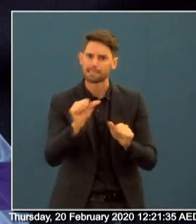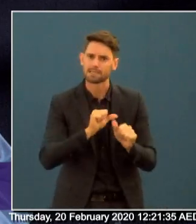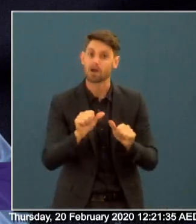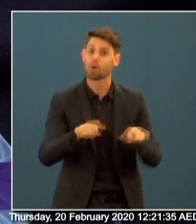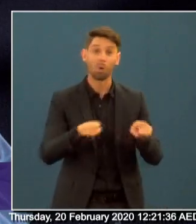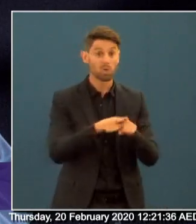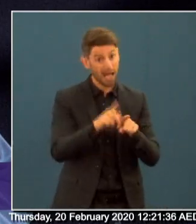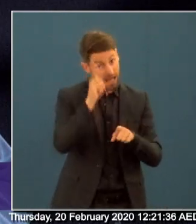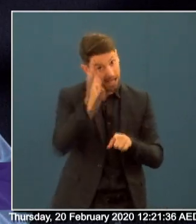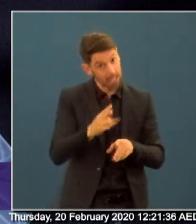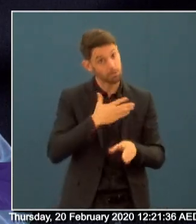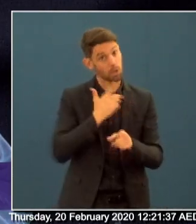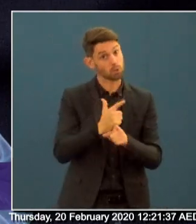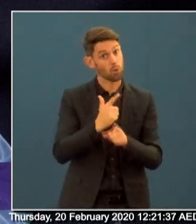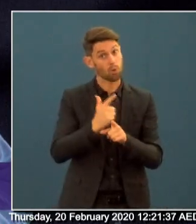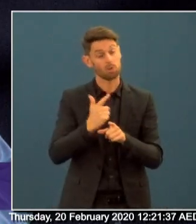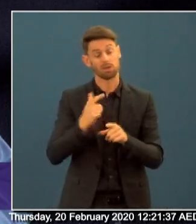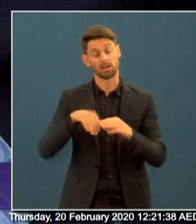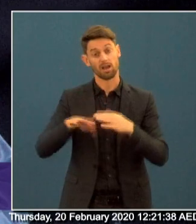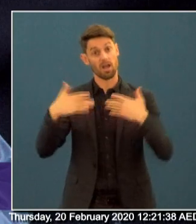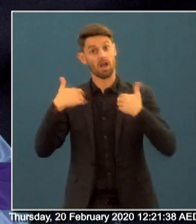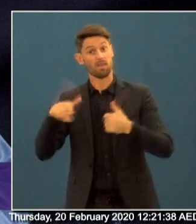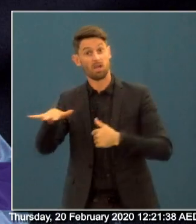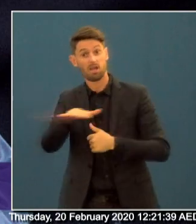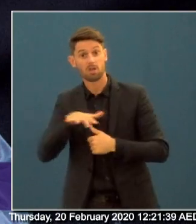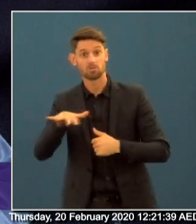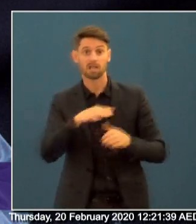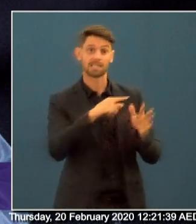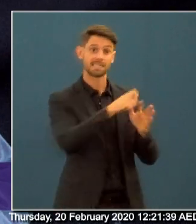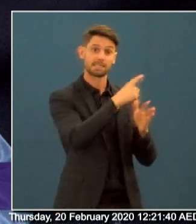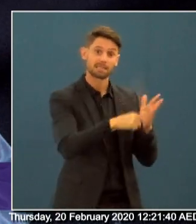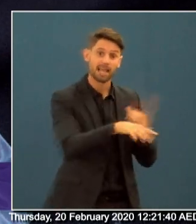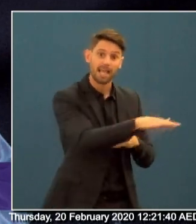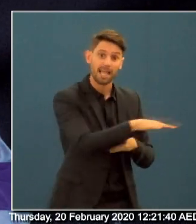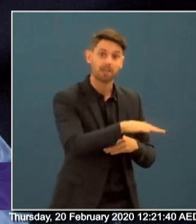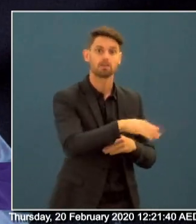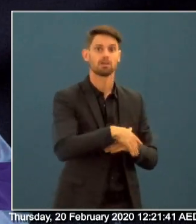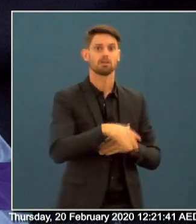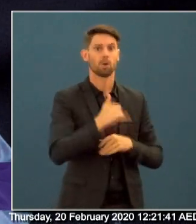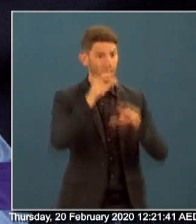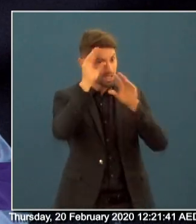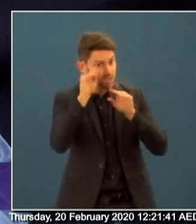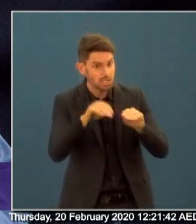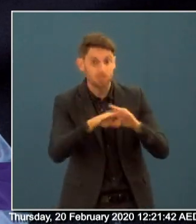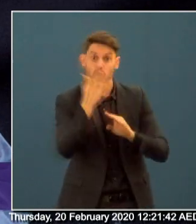the disability, education, health and other relevant settings in which people with disability are supported.